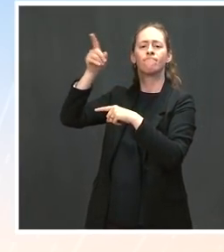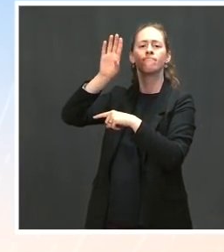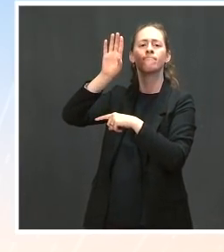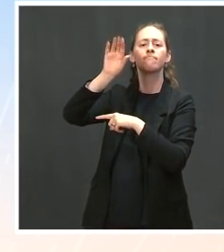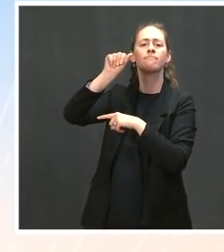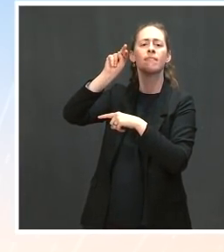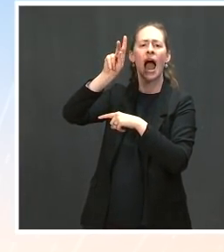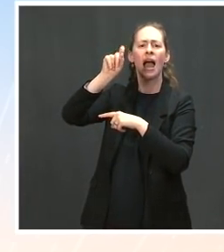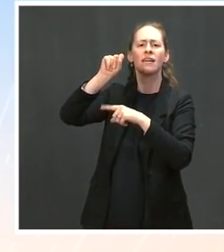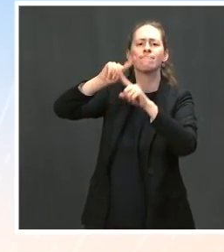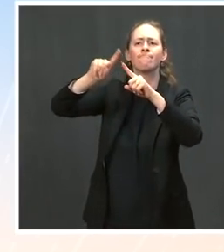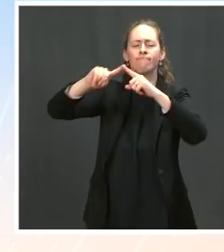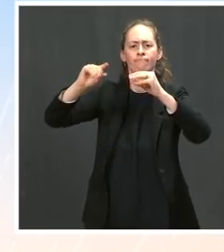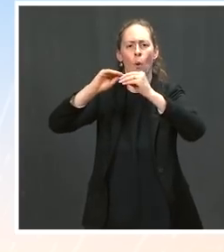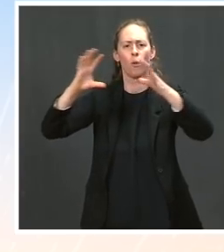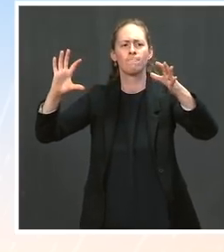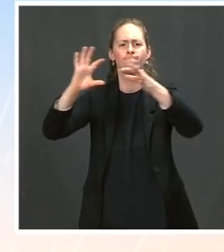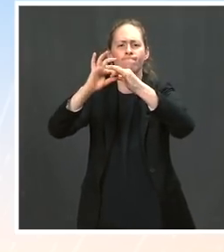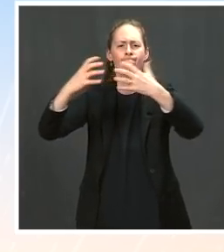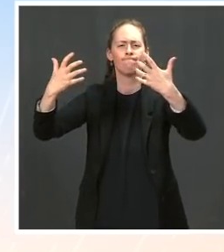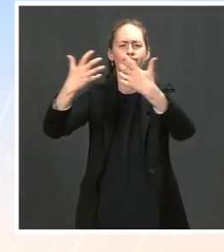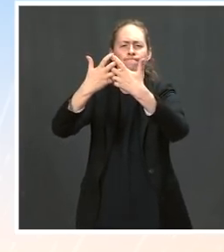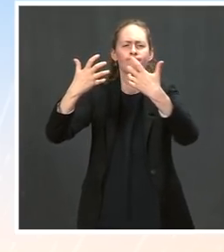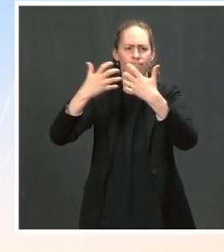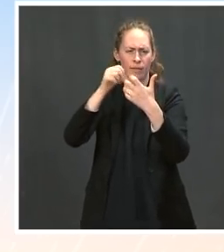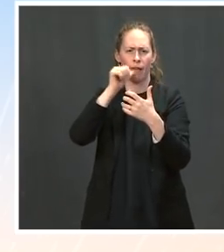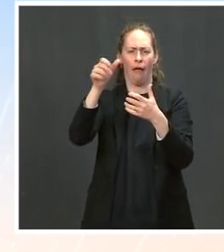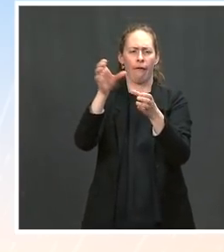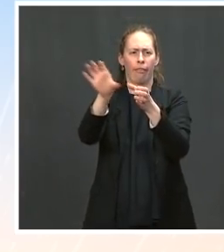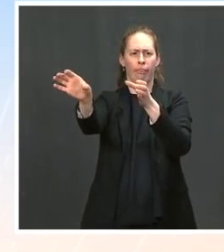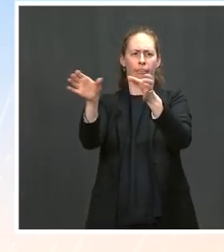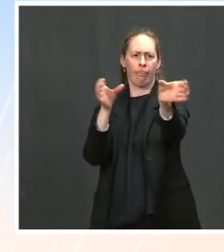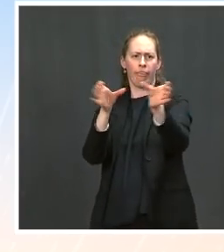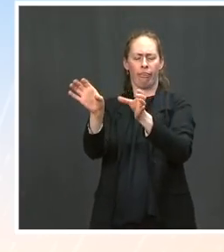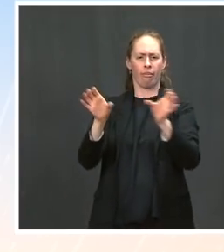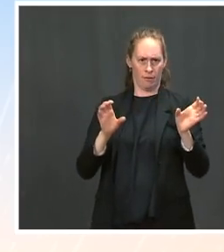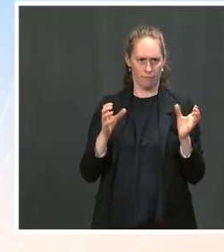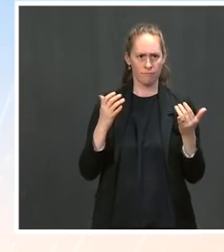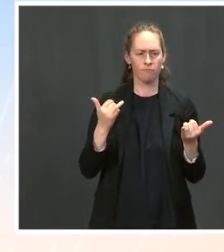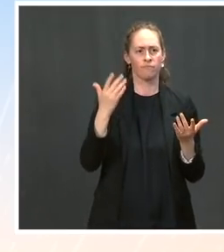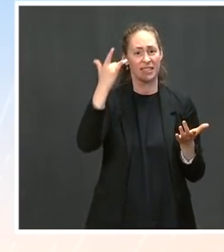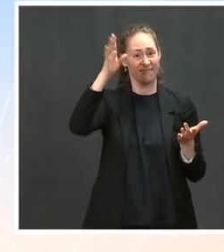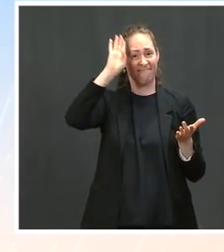leading to higher fees for consumers and reduced access. Is the White House looking at this issue?